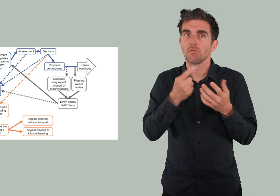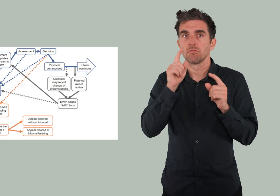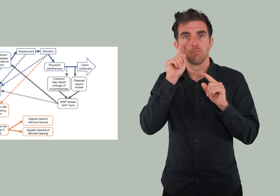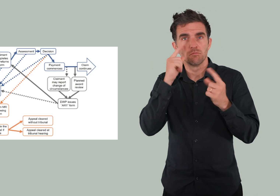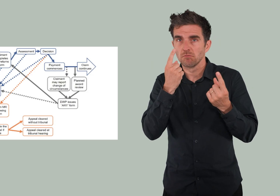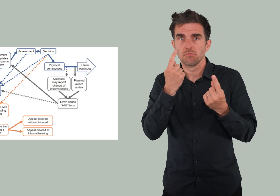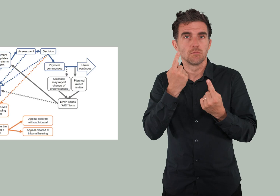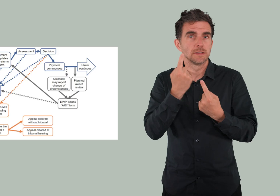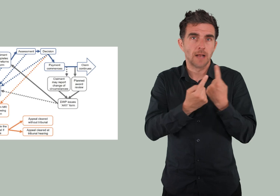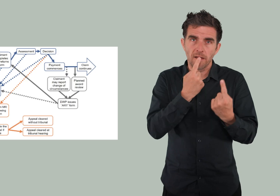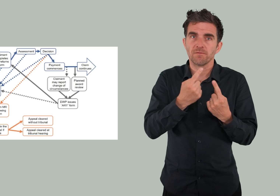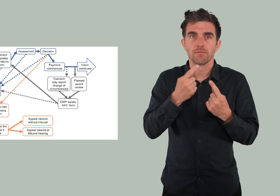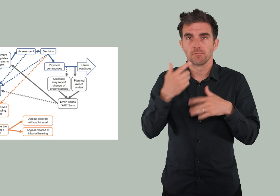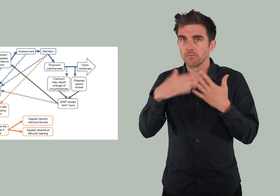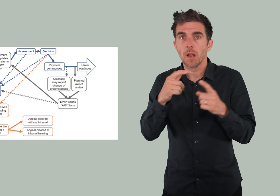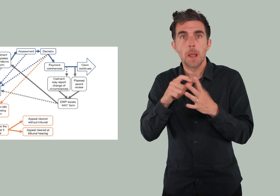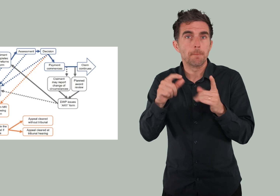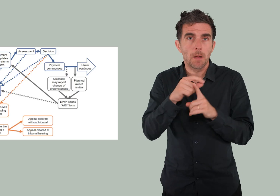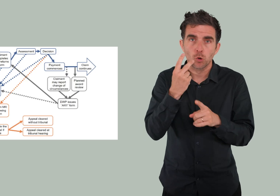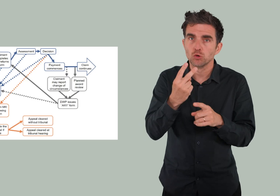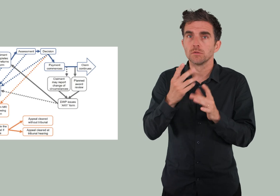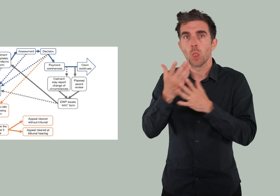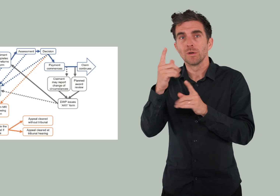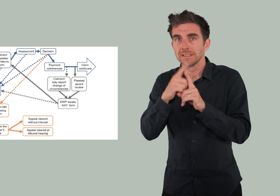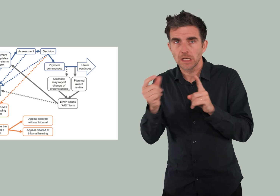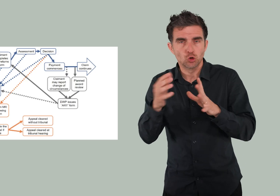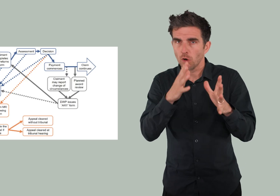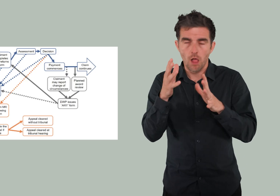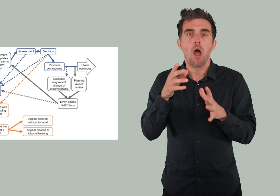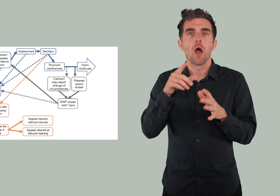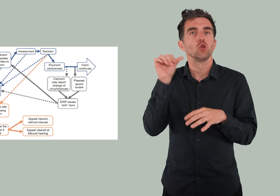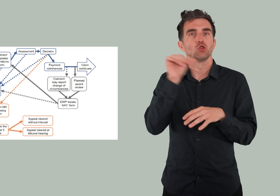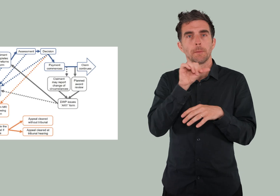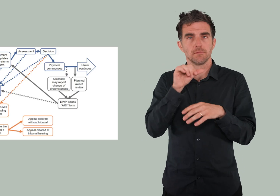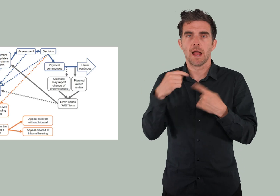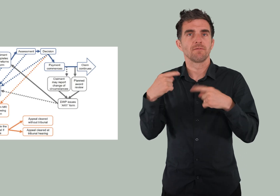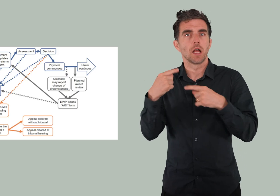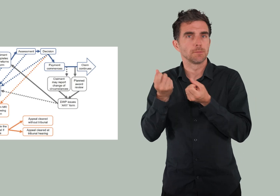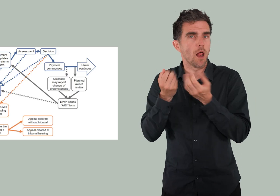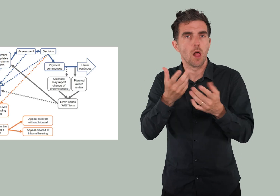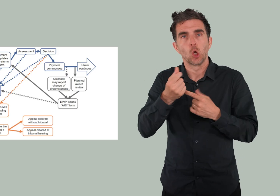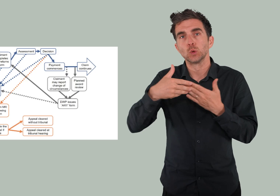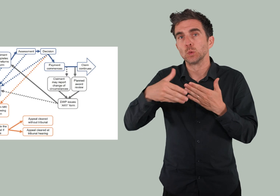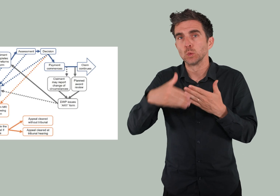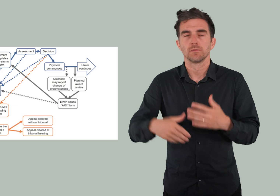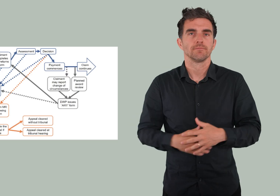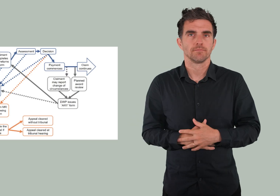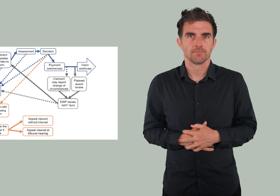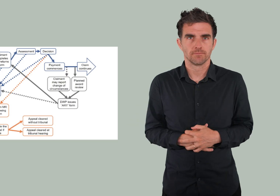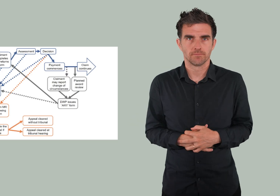are not yet able to complete the PIP2 digitally, although this should be available soon.